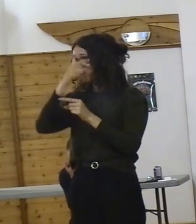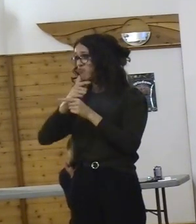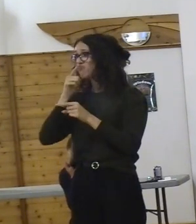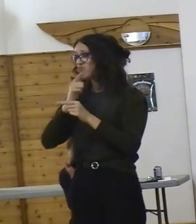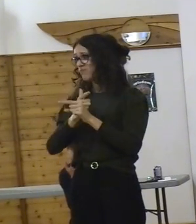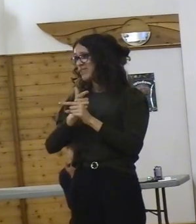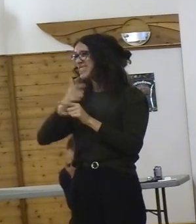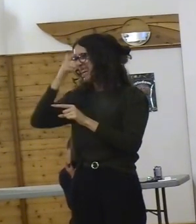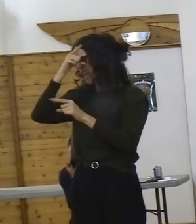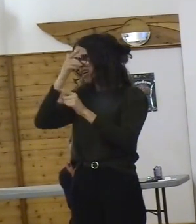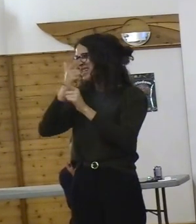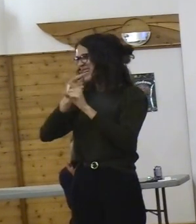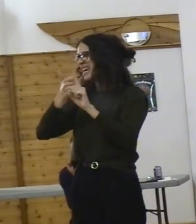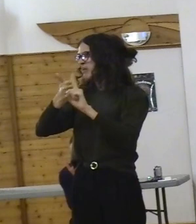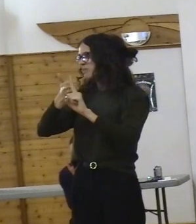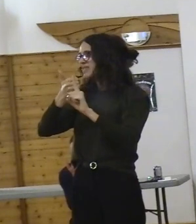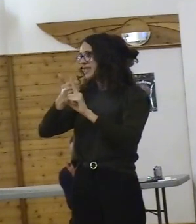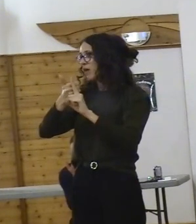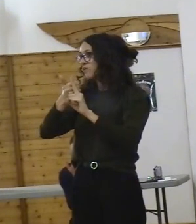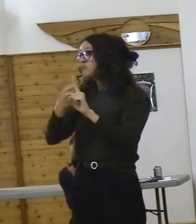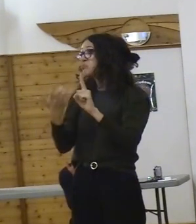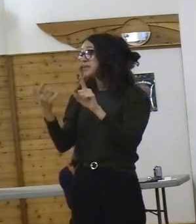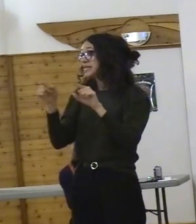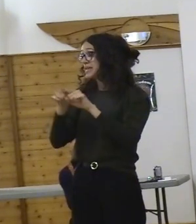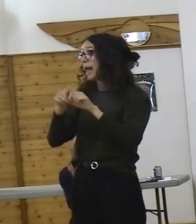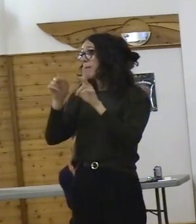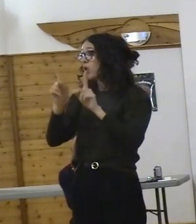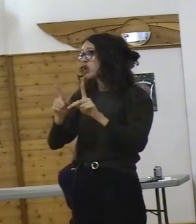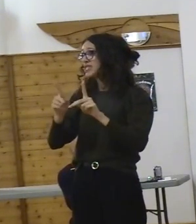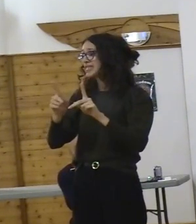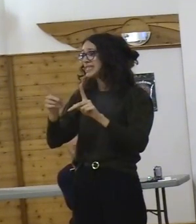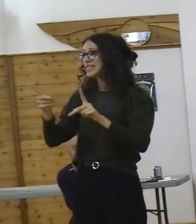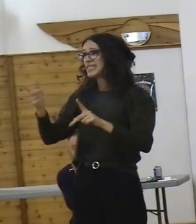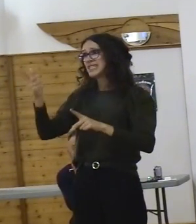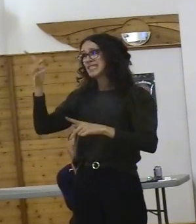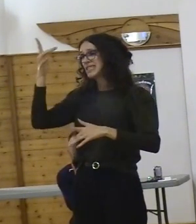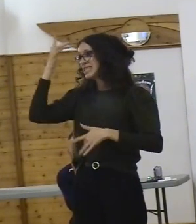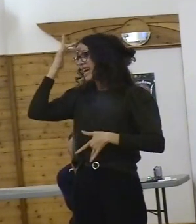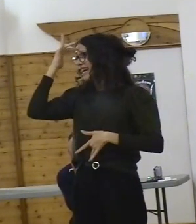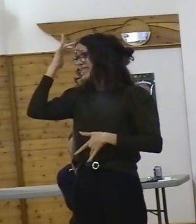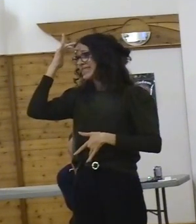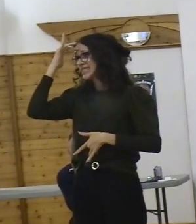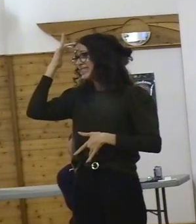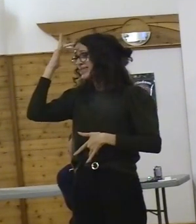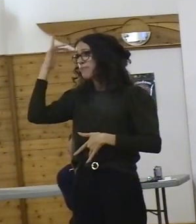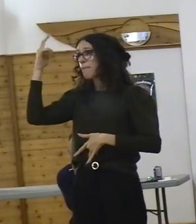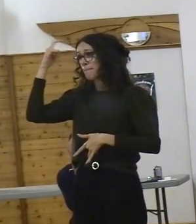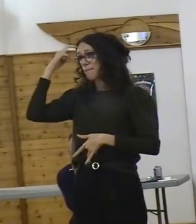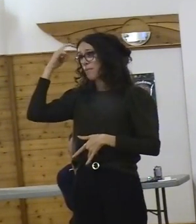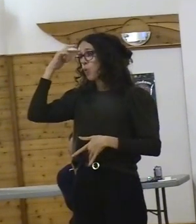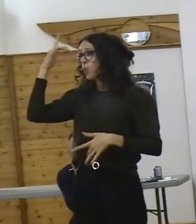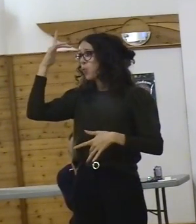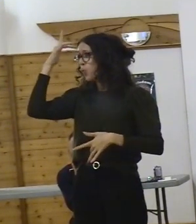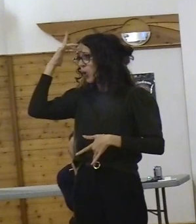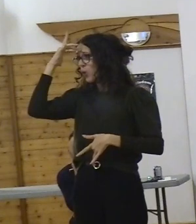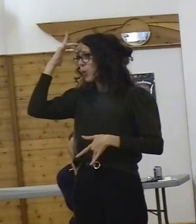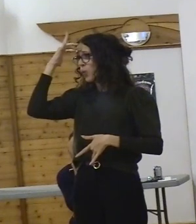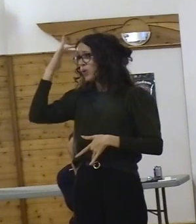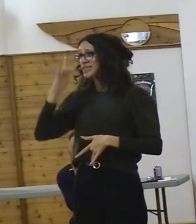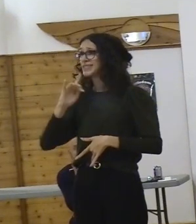And nobody believes my late brother that his son had mental issues.